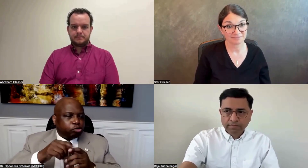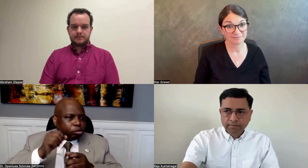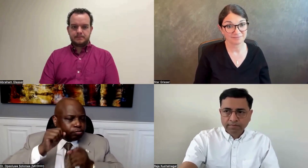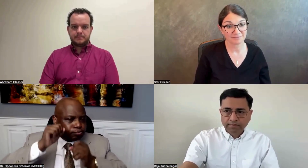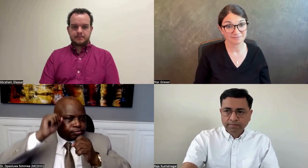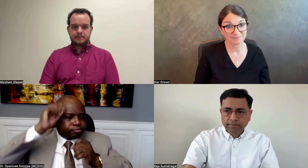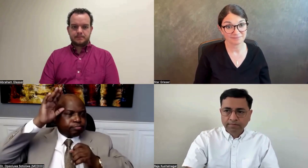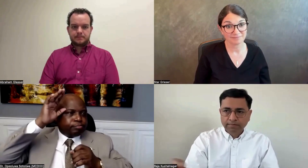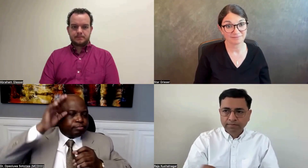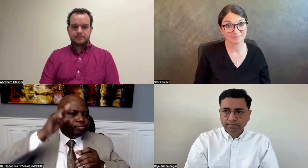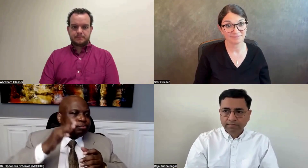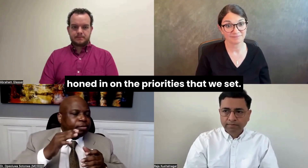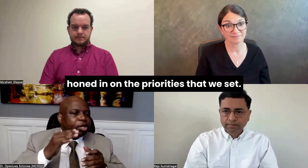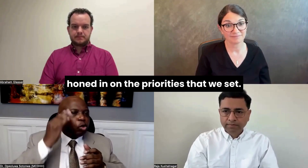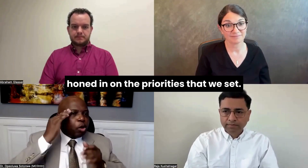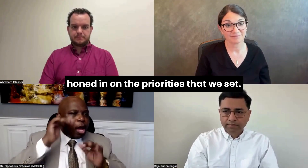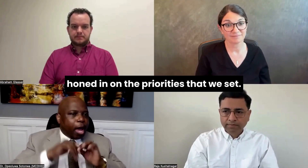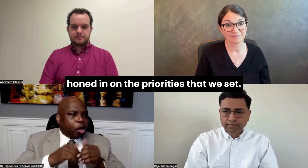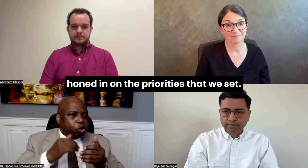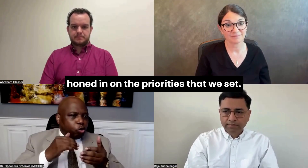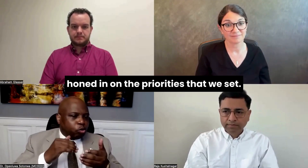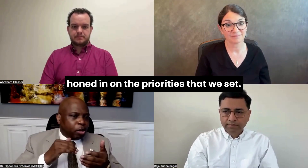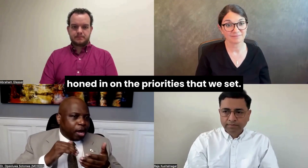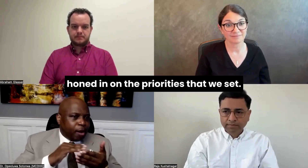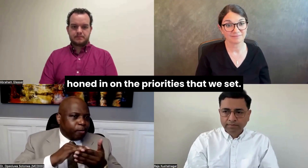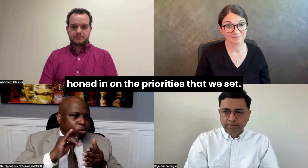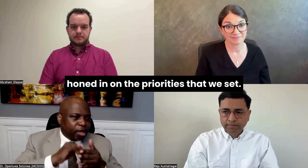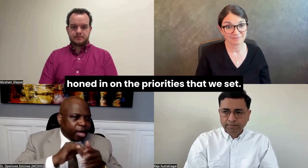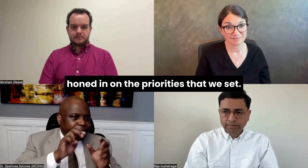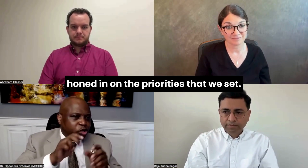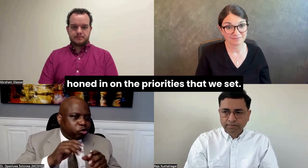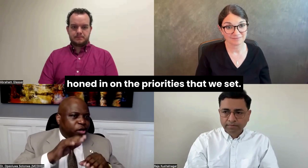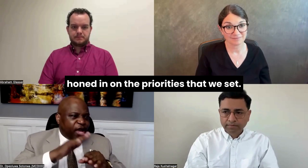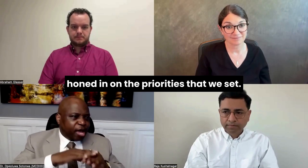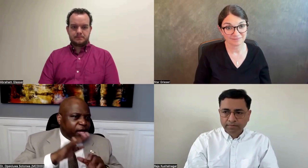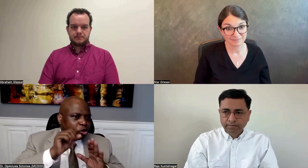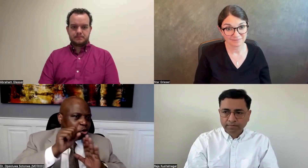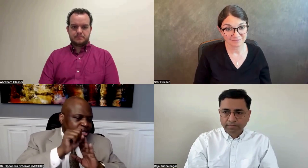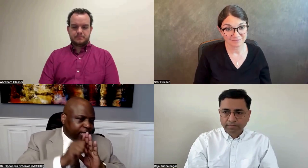honed in on the priorities that we set. From a state level,